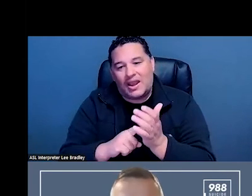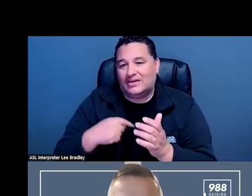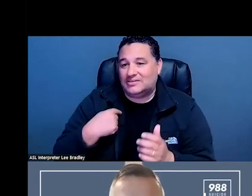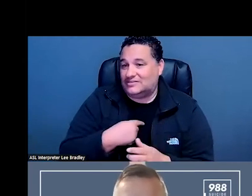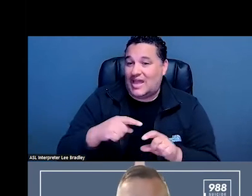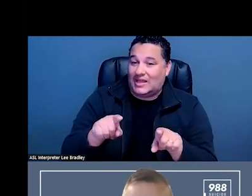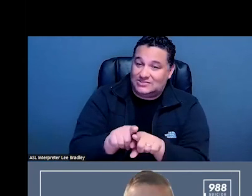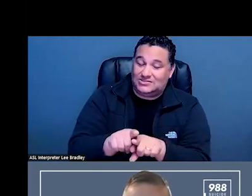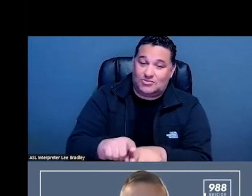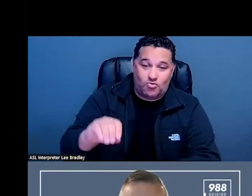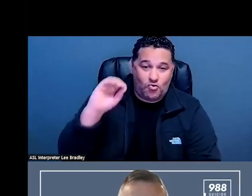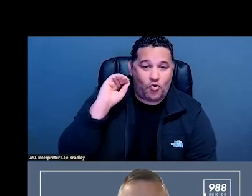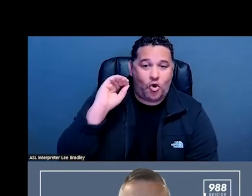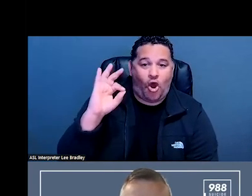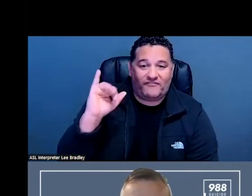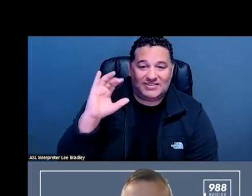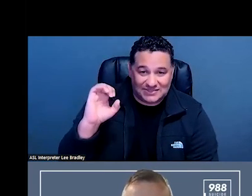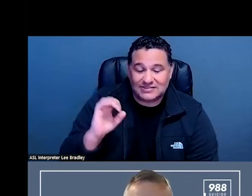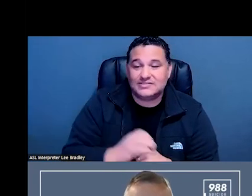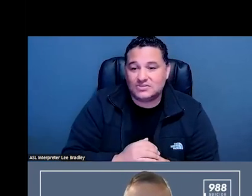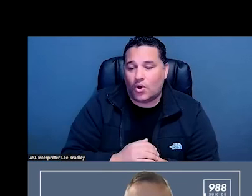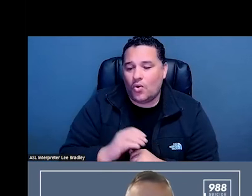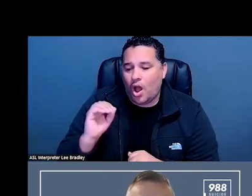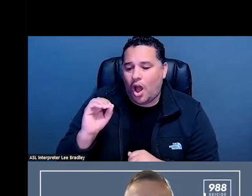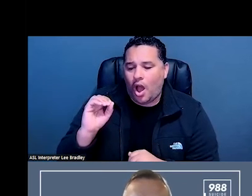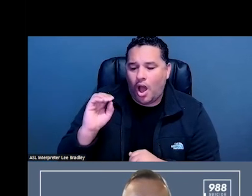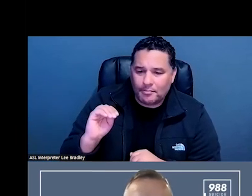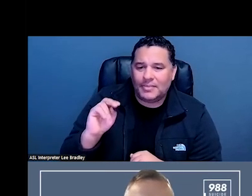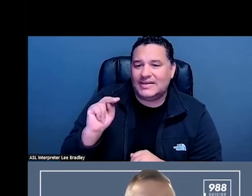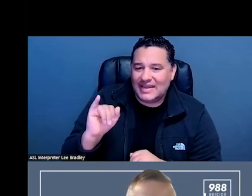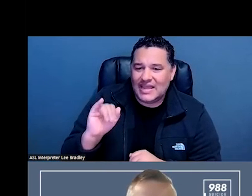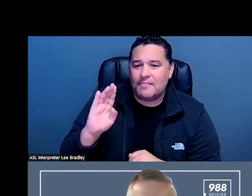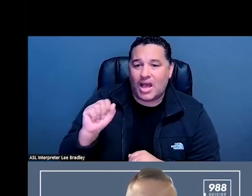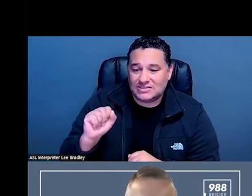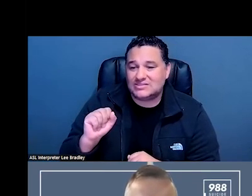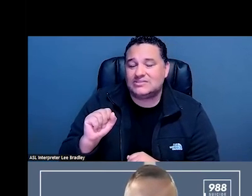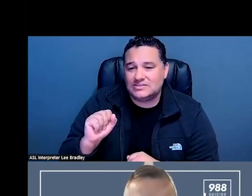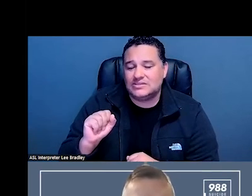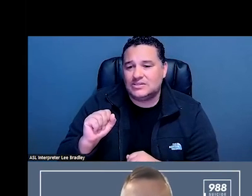8 TEAM THERE IS MOVEMENT. TO, ACTUALLY, RECOGNIZE US AS AN OFFICE. SO, BOTH IN TERMS OF THE